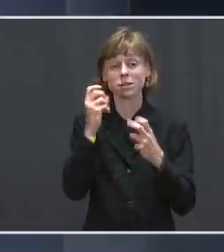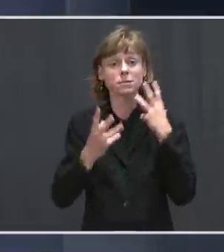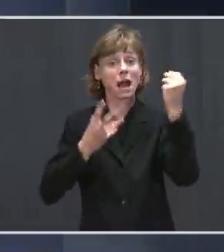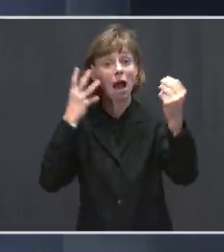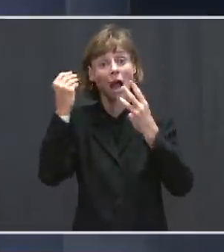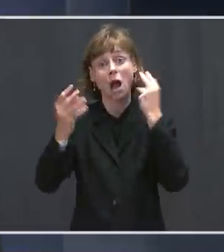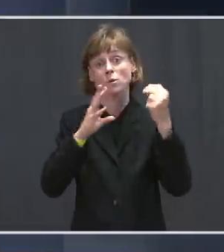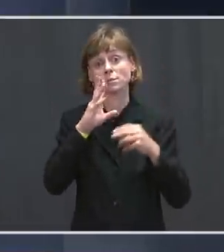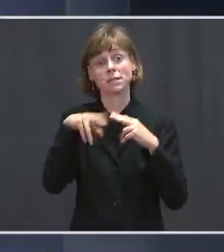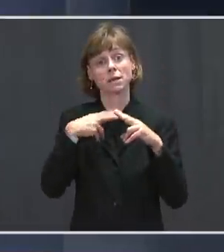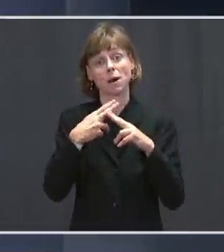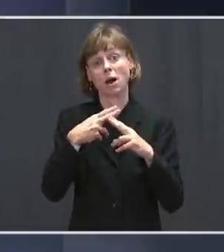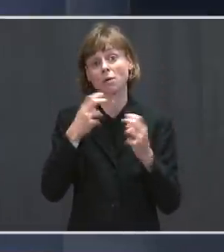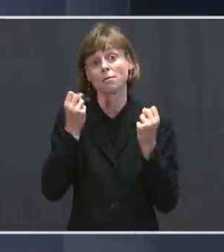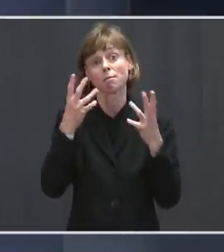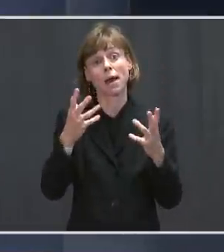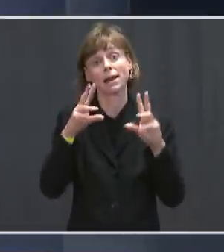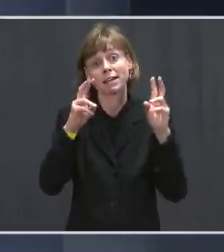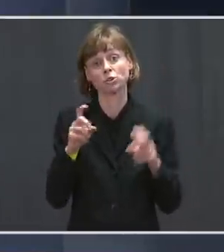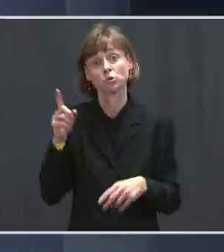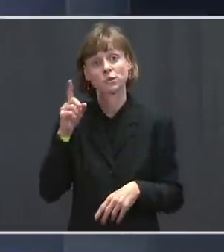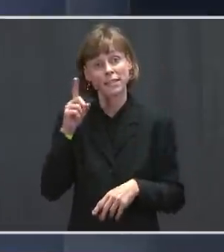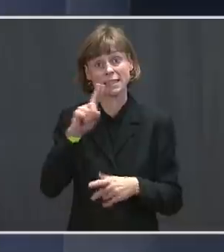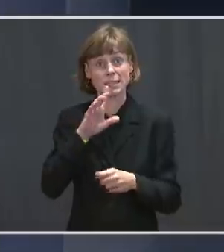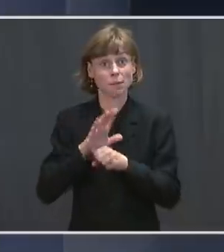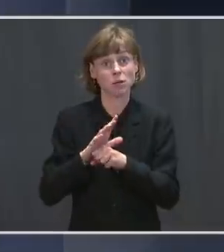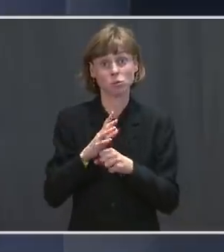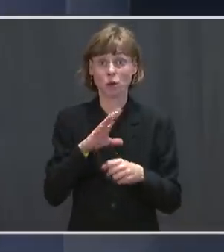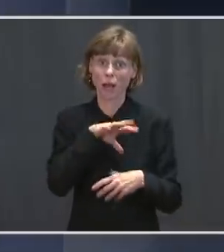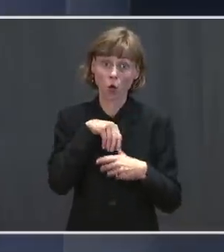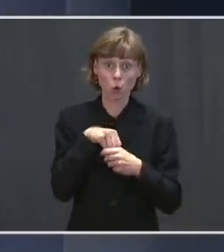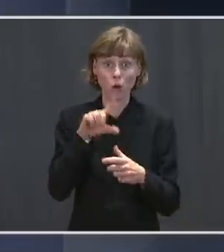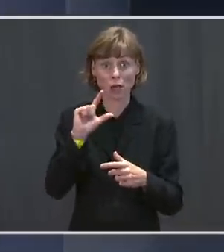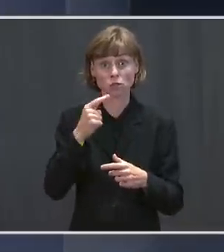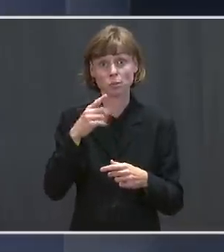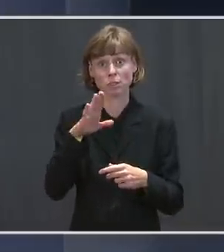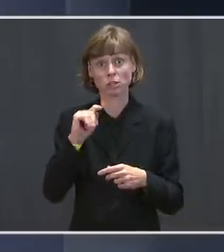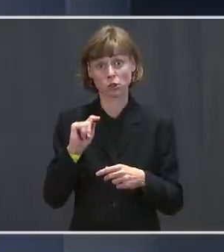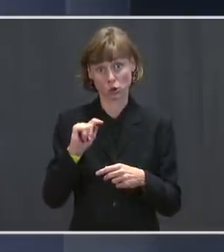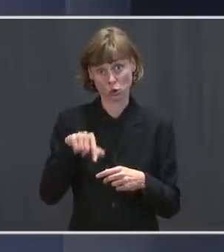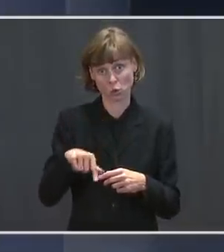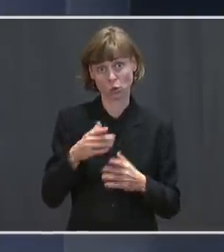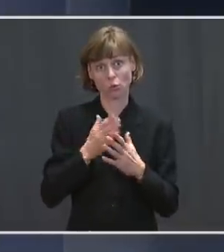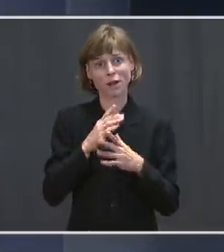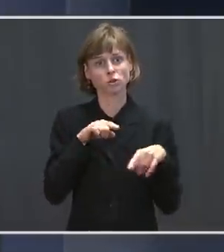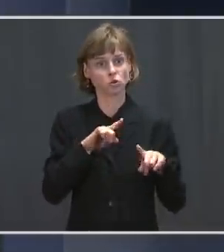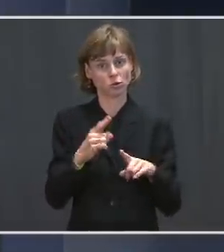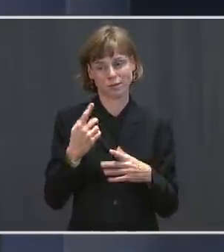including many on LGBTQ rights over the course of the last two weeks of his presidency and he will continue to be,